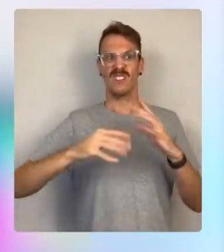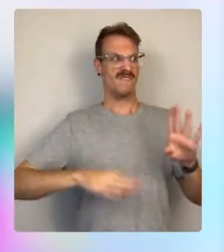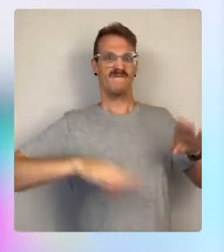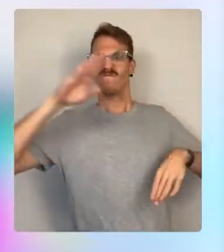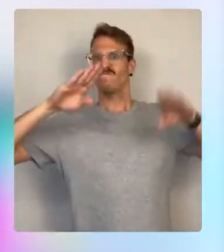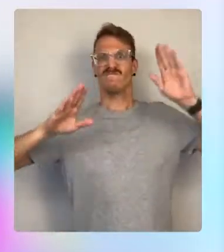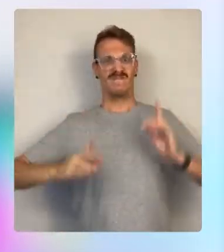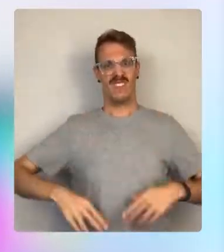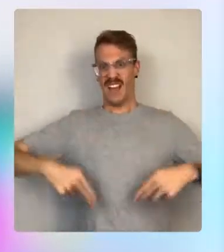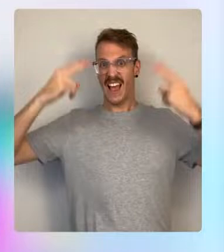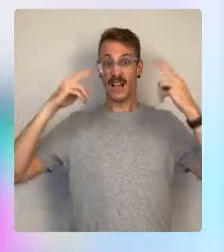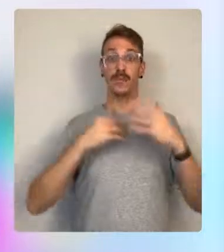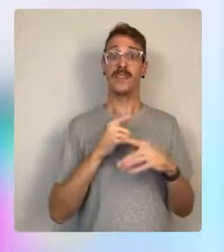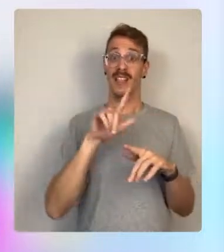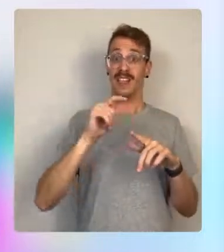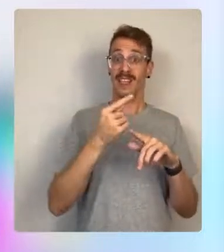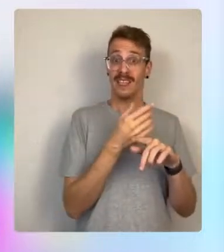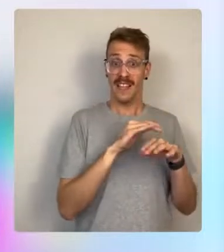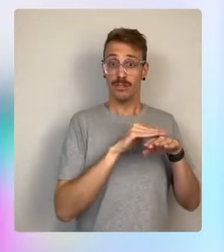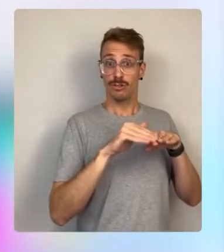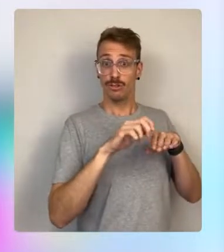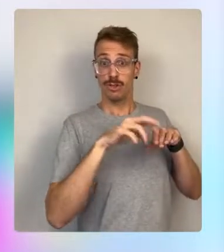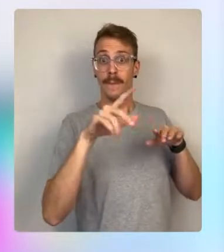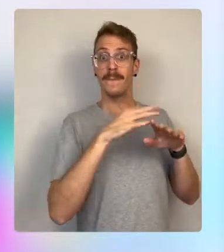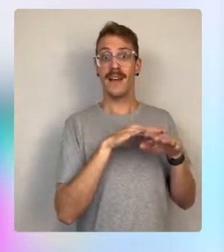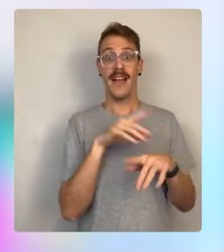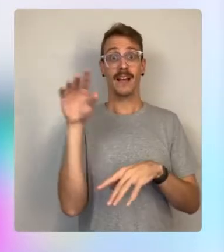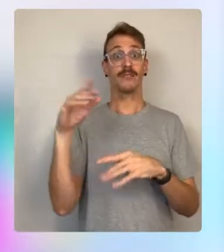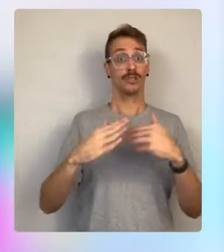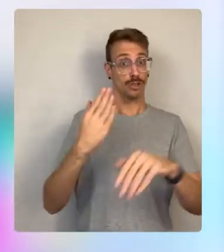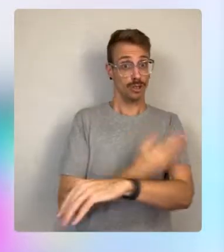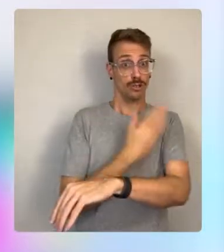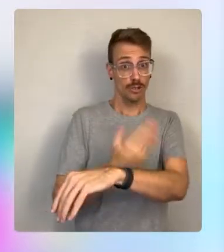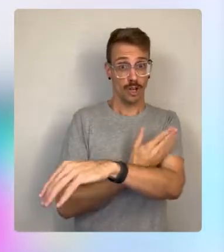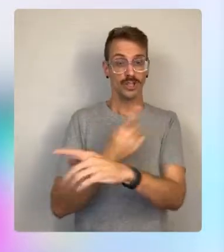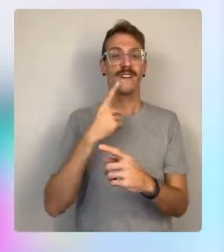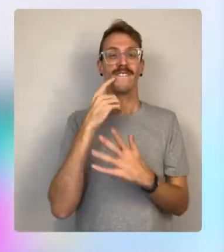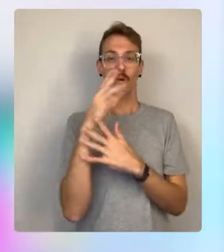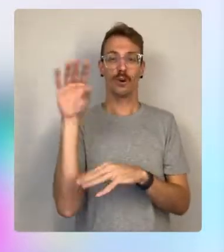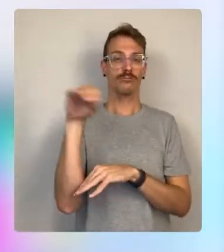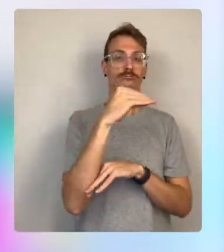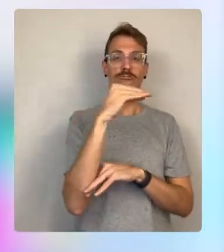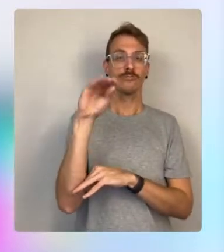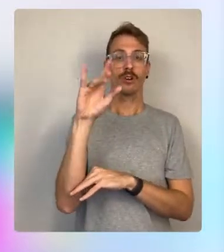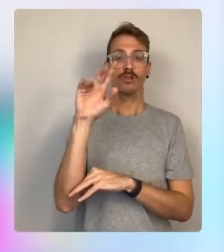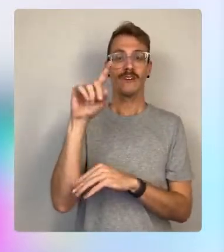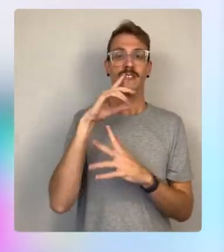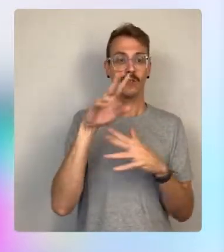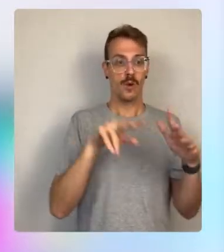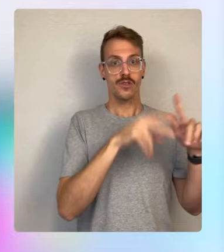and construction cranes as anchor points for swinging. We're really leaning into that sense of scale and freedom